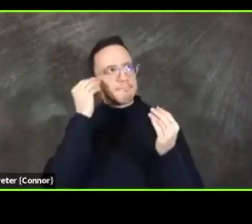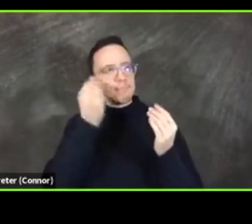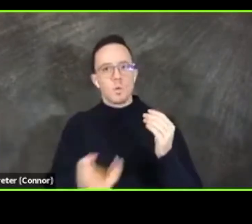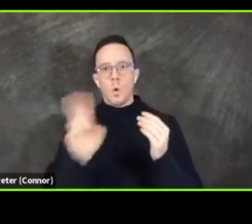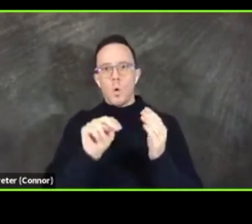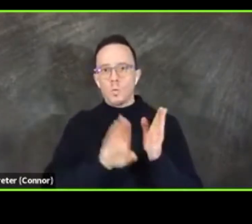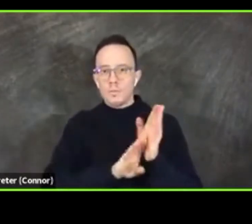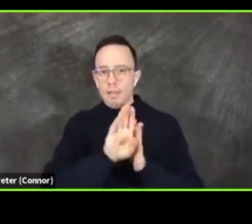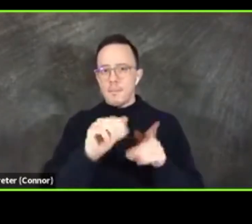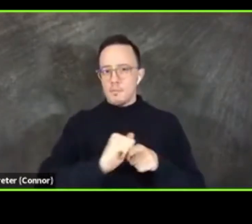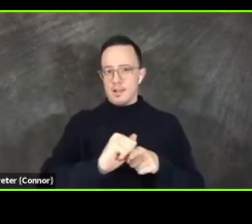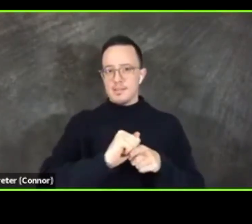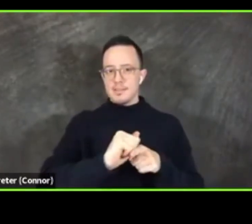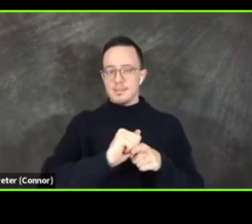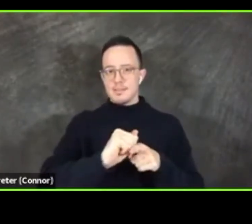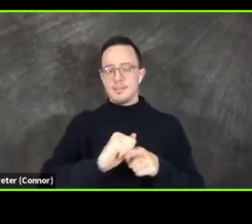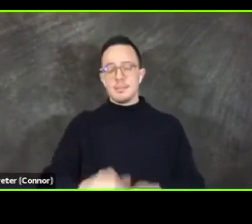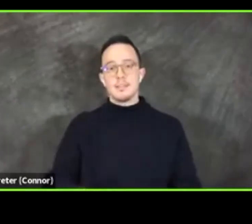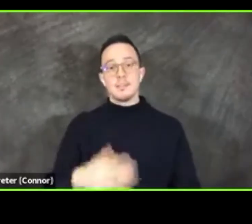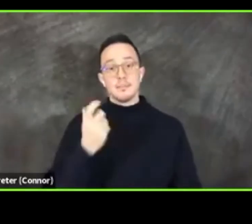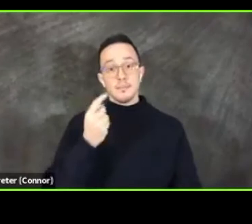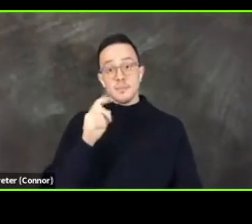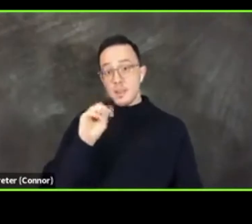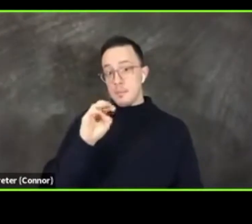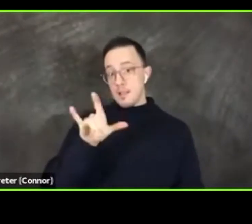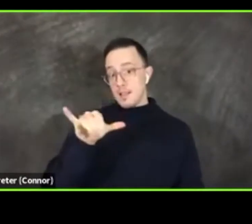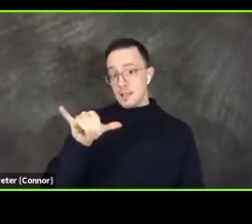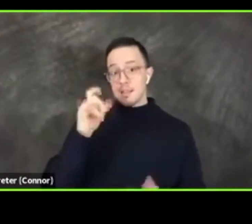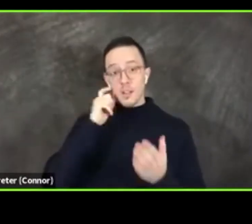HER PAST AND ONGOING COLLABORATION, AND LEARNING IN THE EFFORTS OF